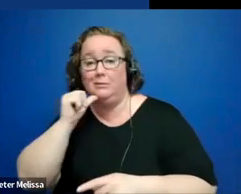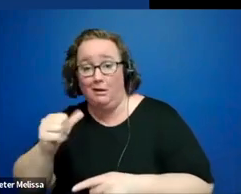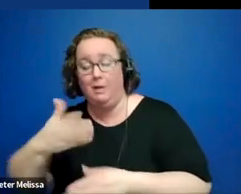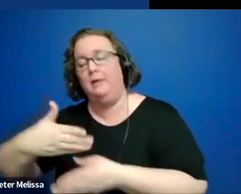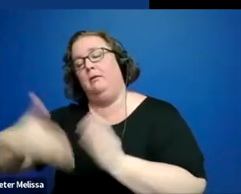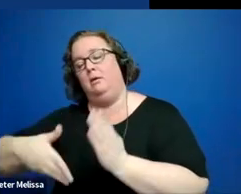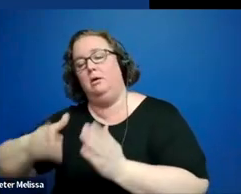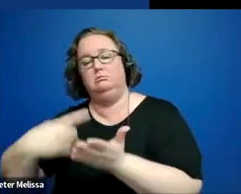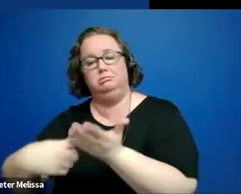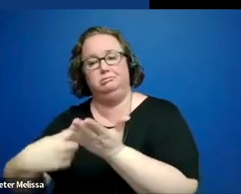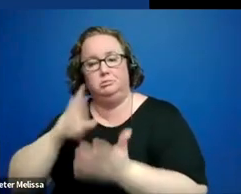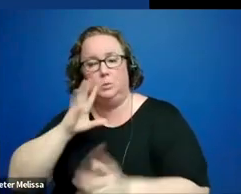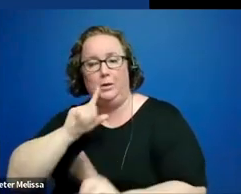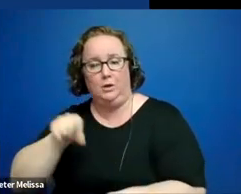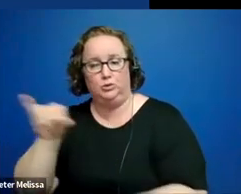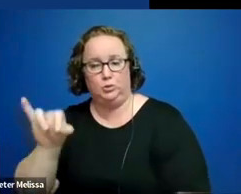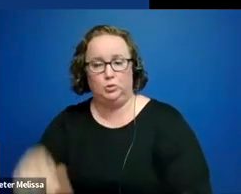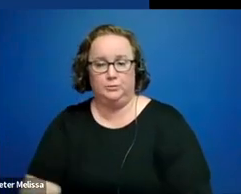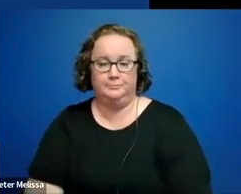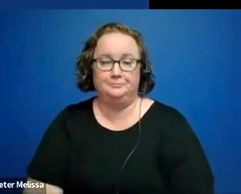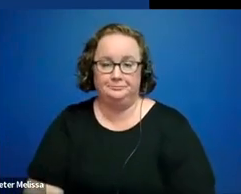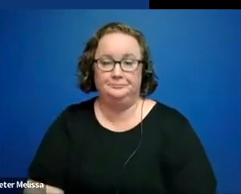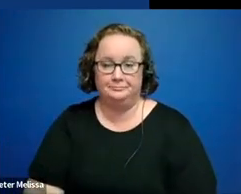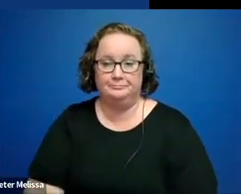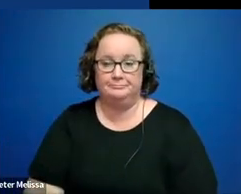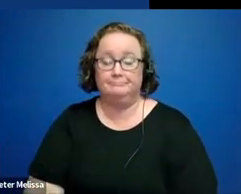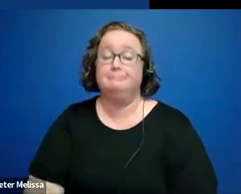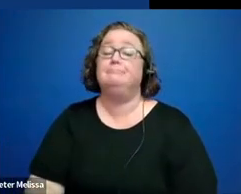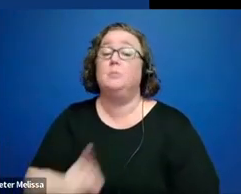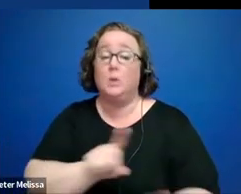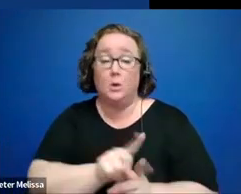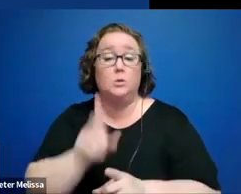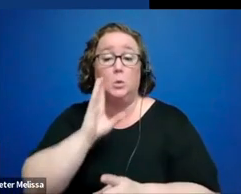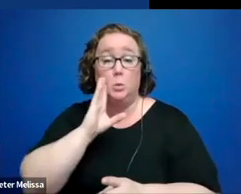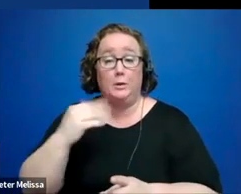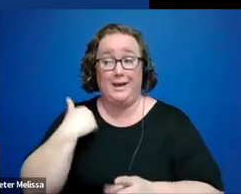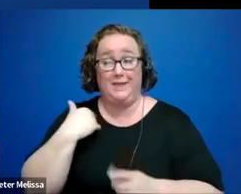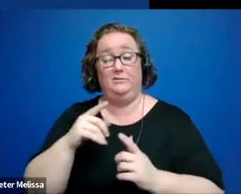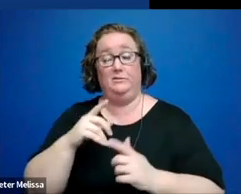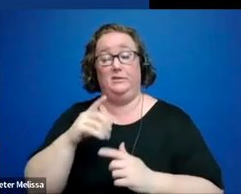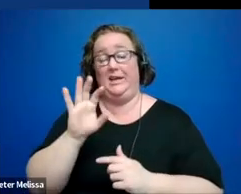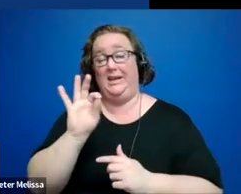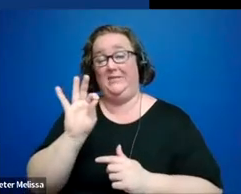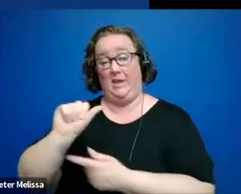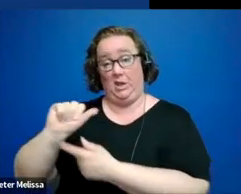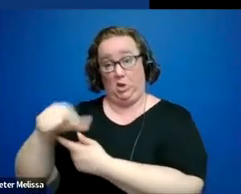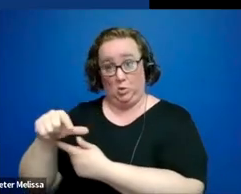time, but we will certainly send out a frequently asked questions document alongside the recording and